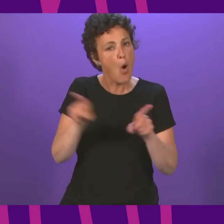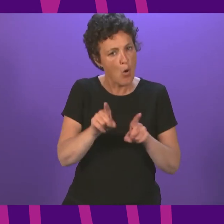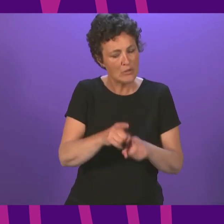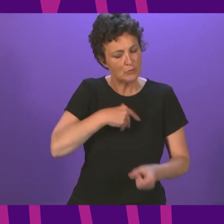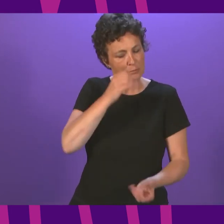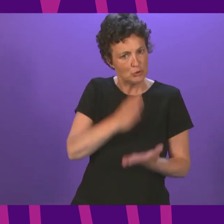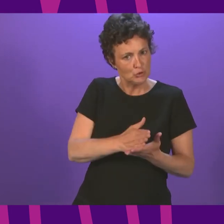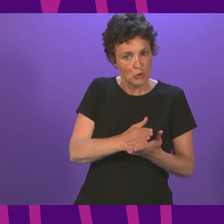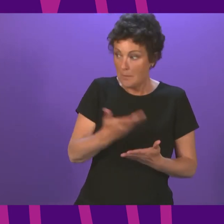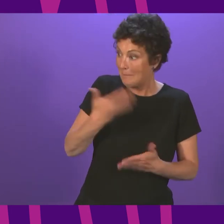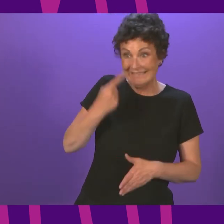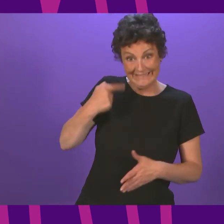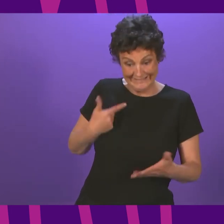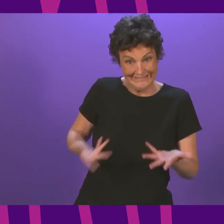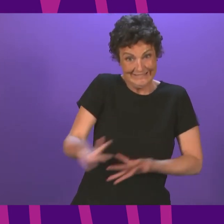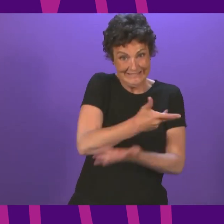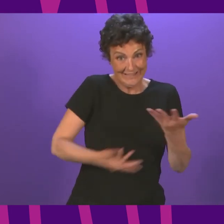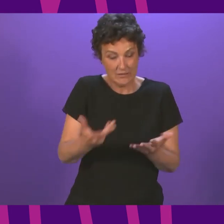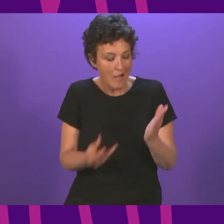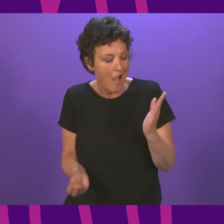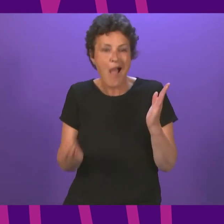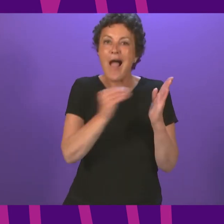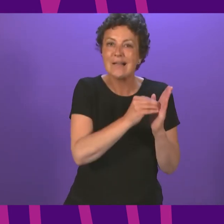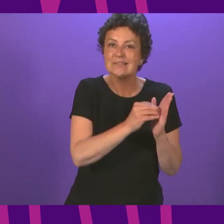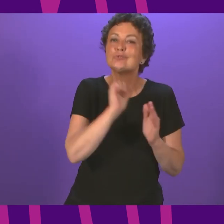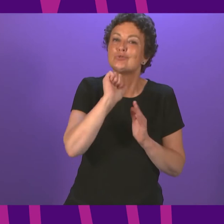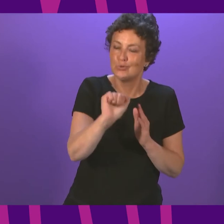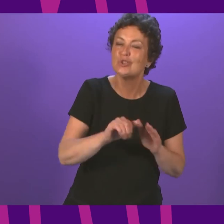out in the chamber yesterday on adding a supplement to the Scottish child payment, making further